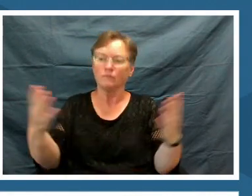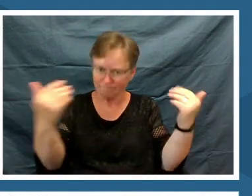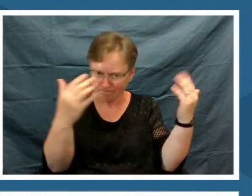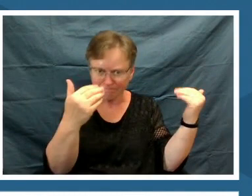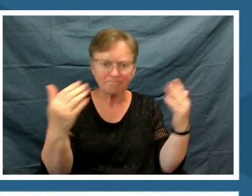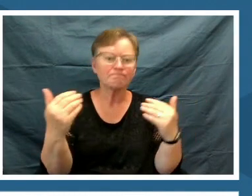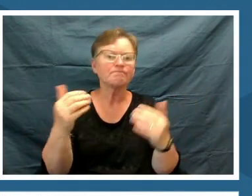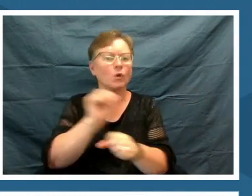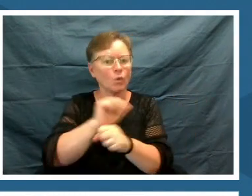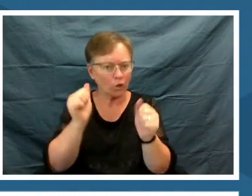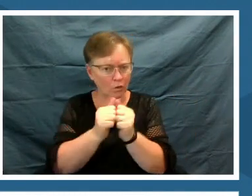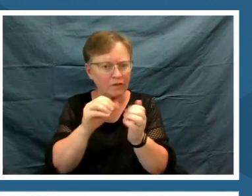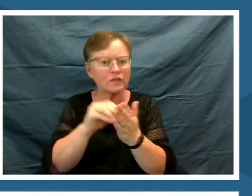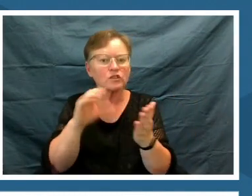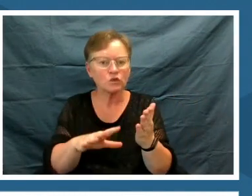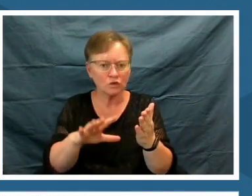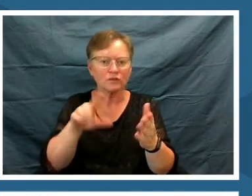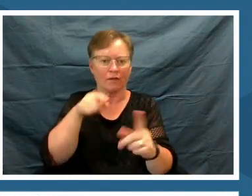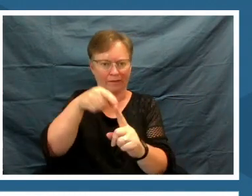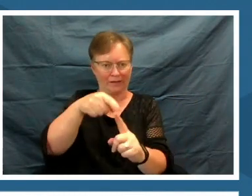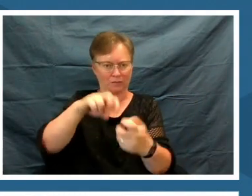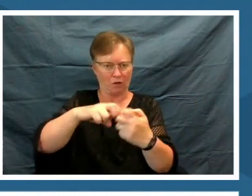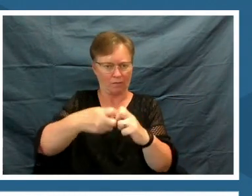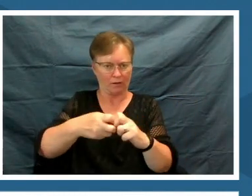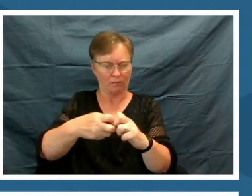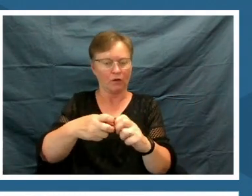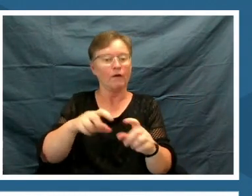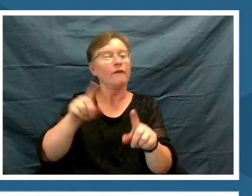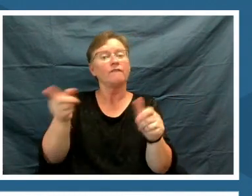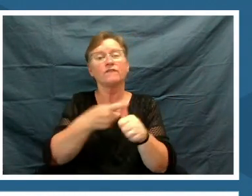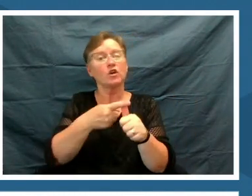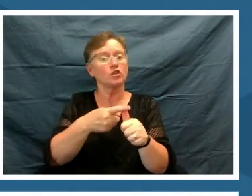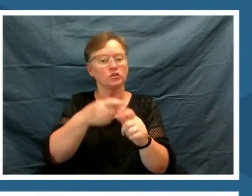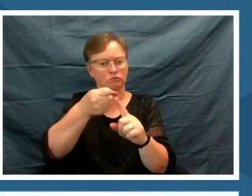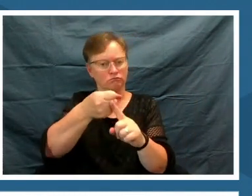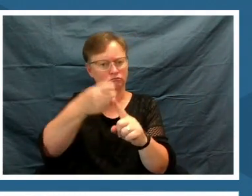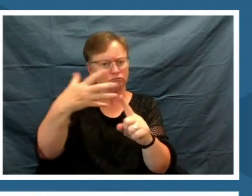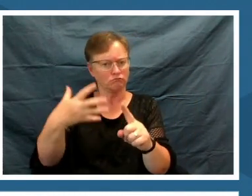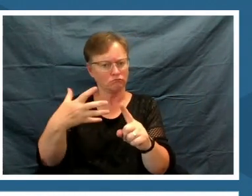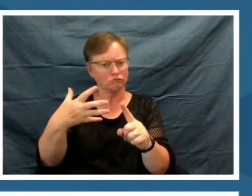unpack sort of what are some of the issues right well some of the issues are